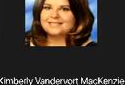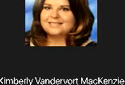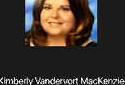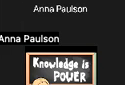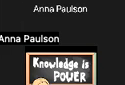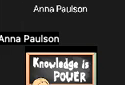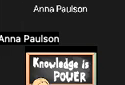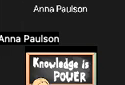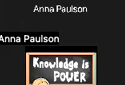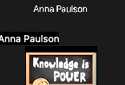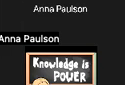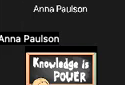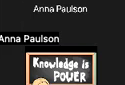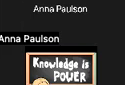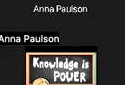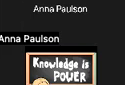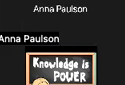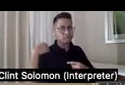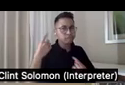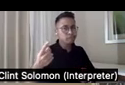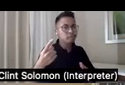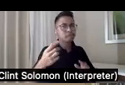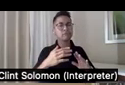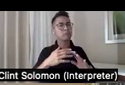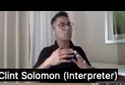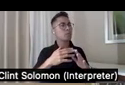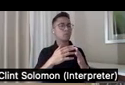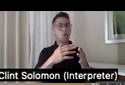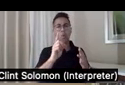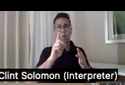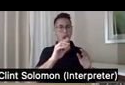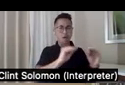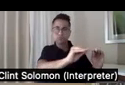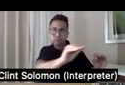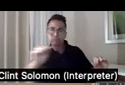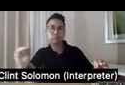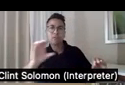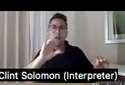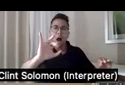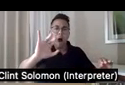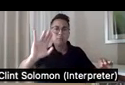attention around where to put those objects it would be nice if it's possible for them to still